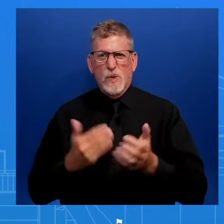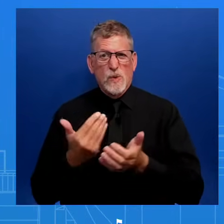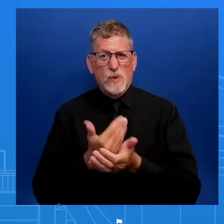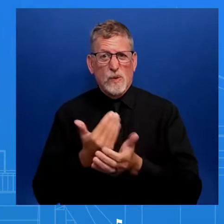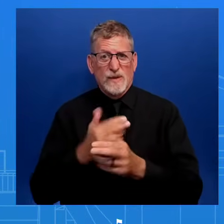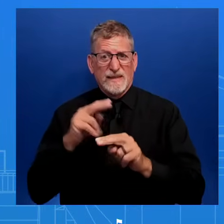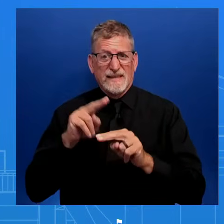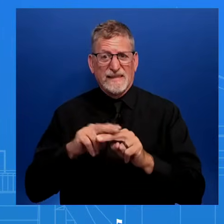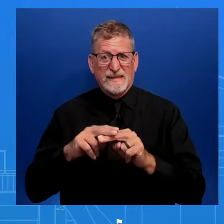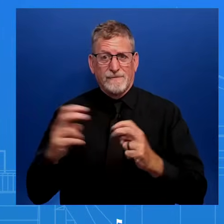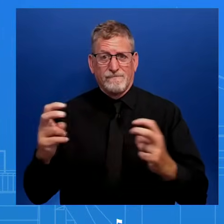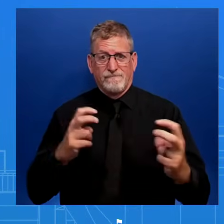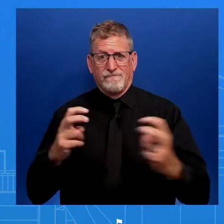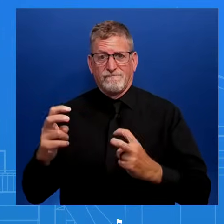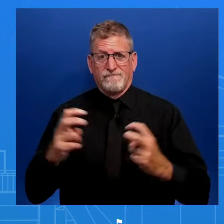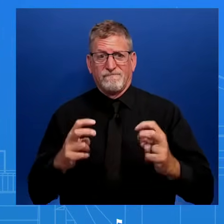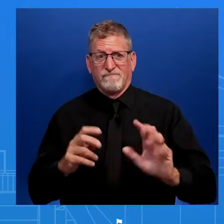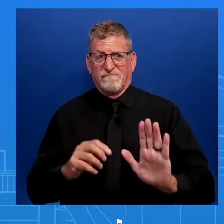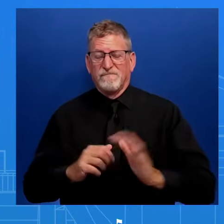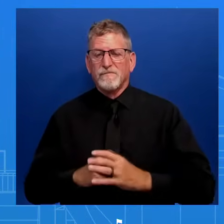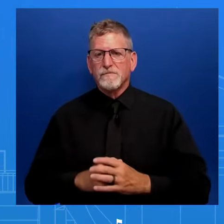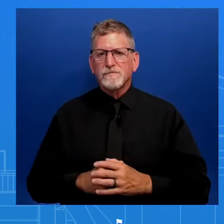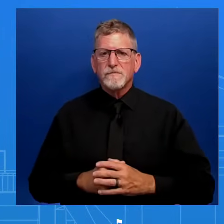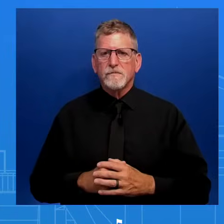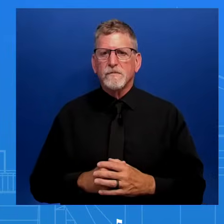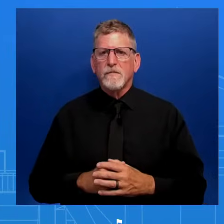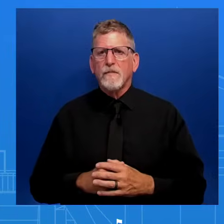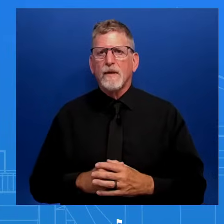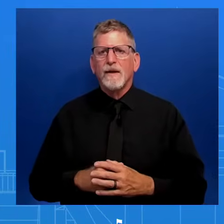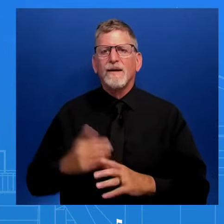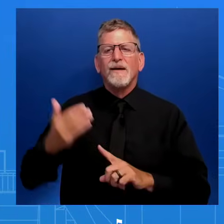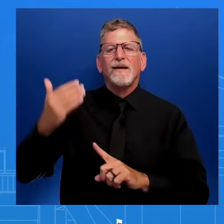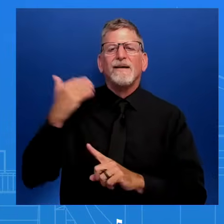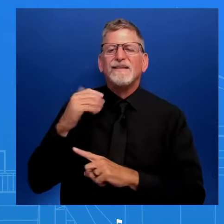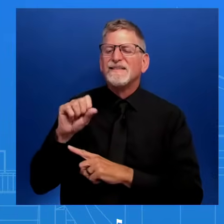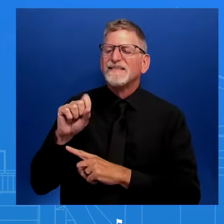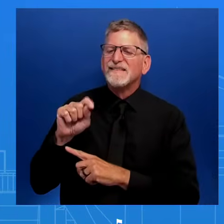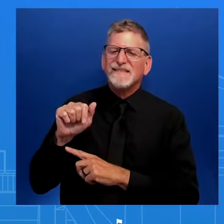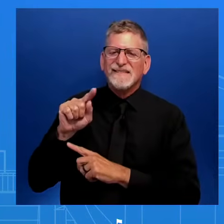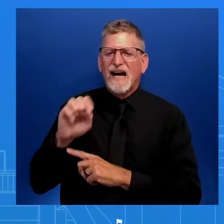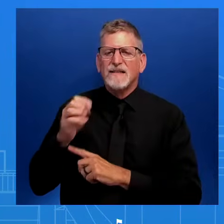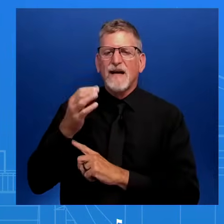And -- he has now pledged to provide free grain products